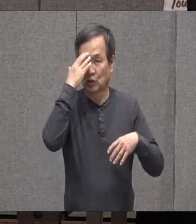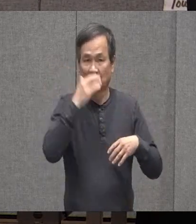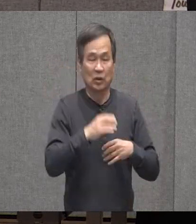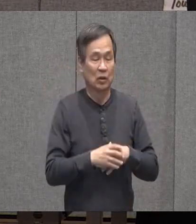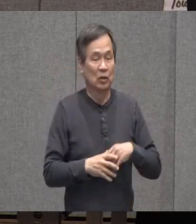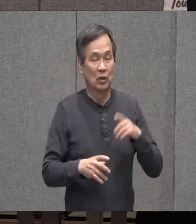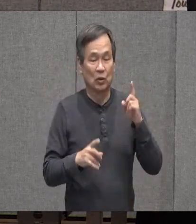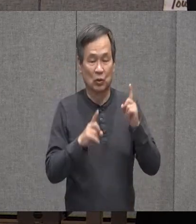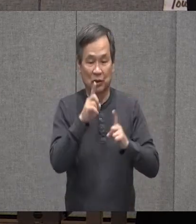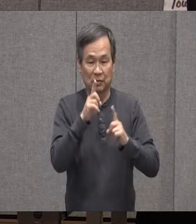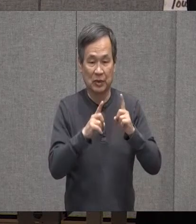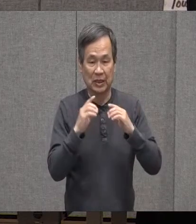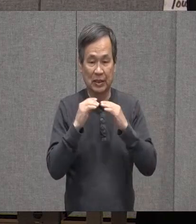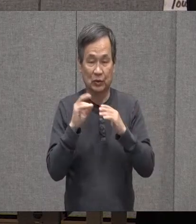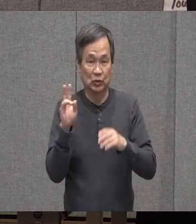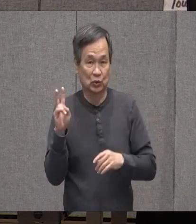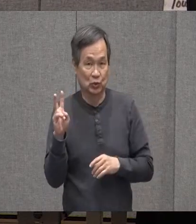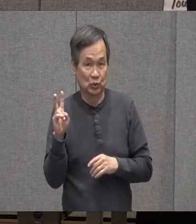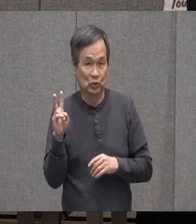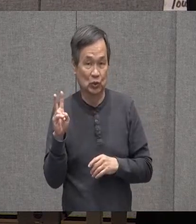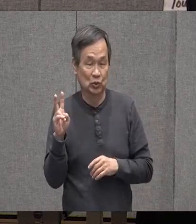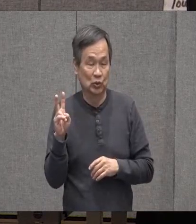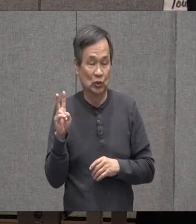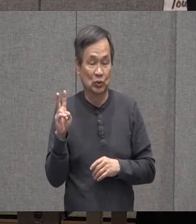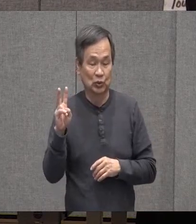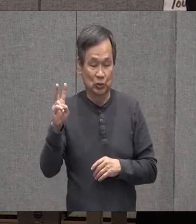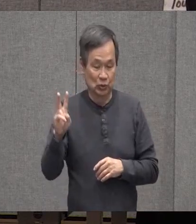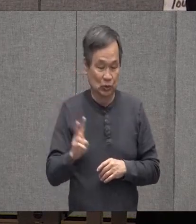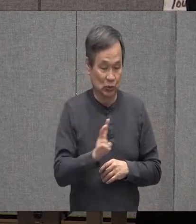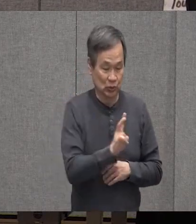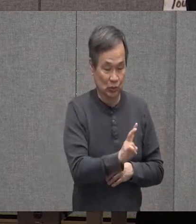One plus one for two. Two plus oop.